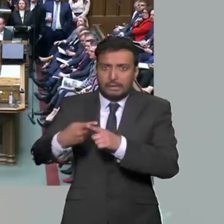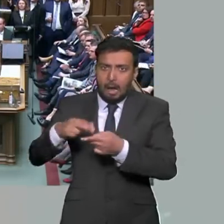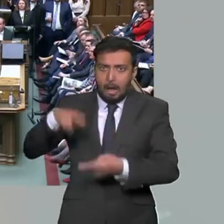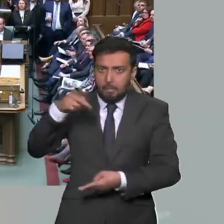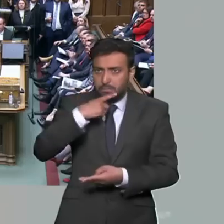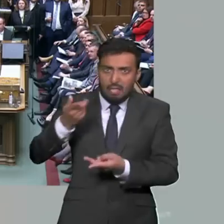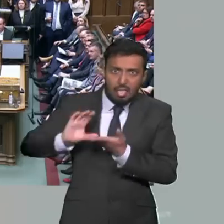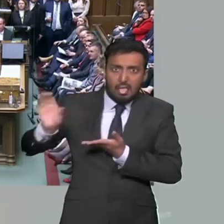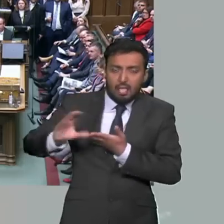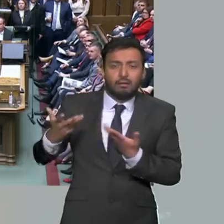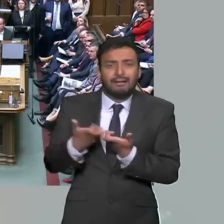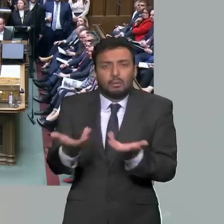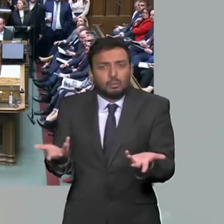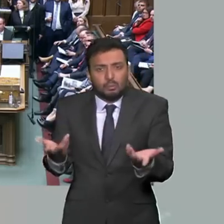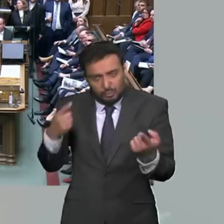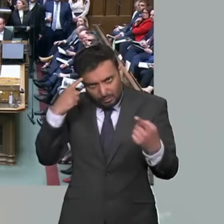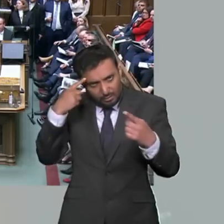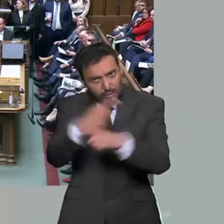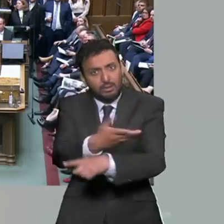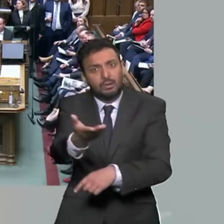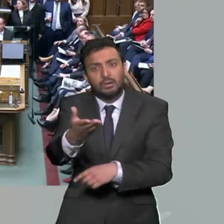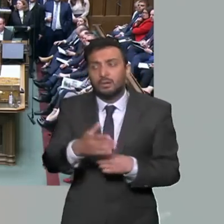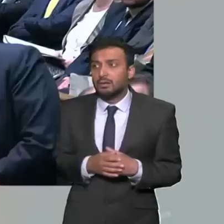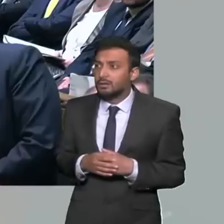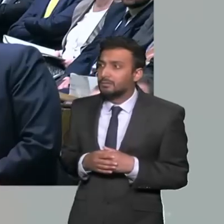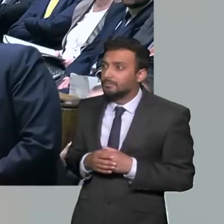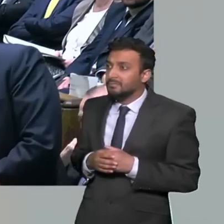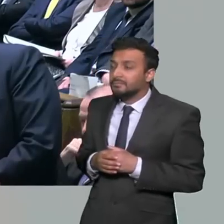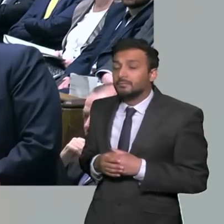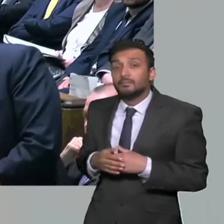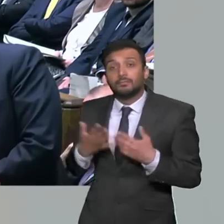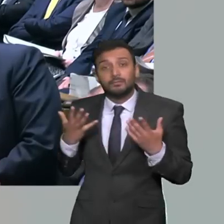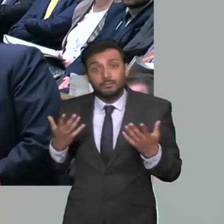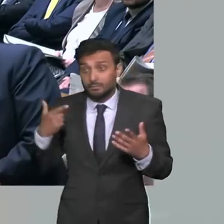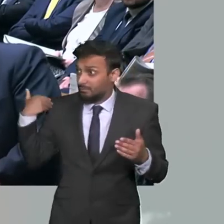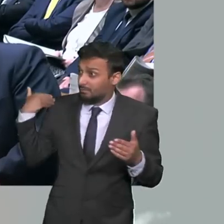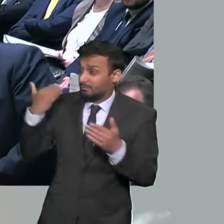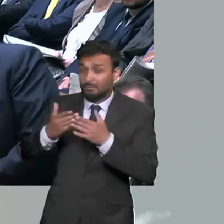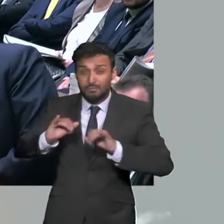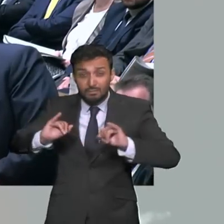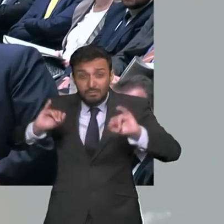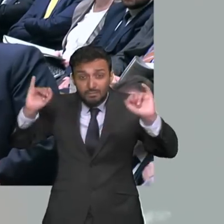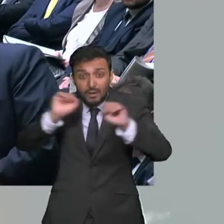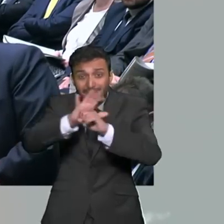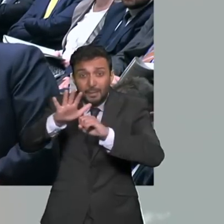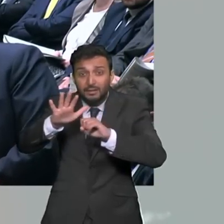sure that after a huge pandemic we are funding our vital public services, which we can because